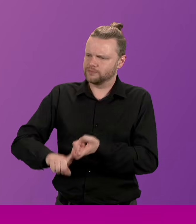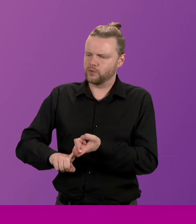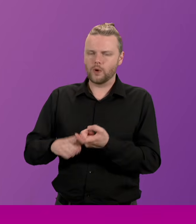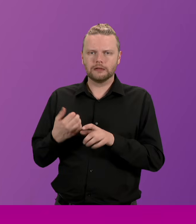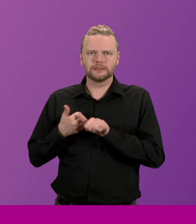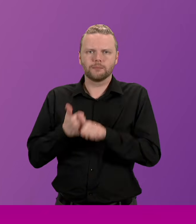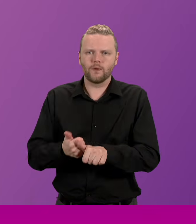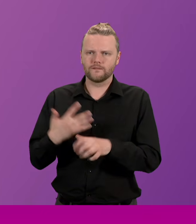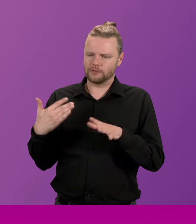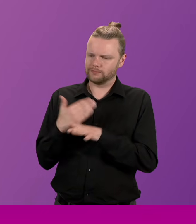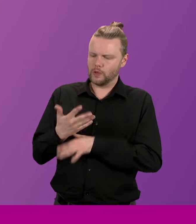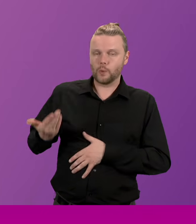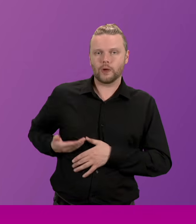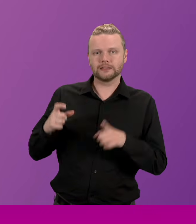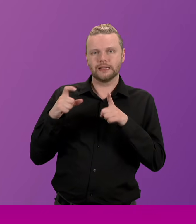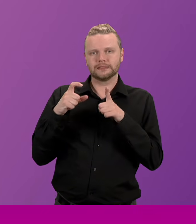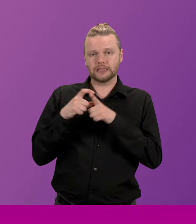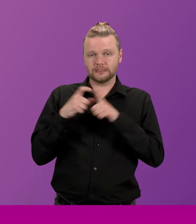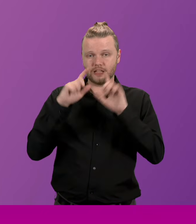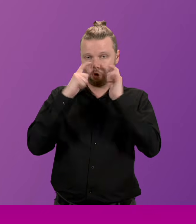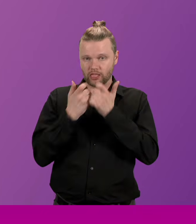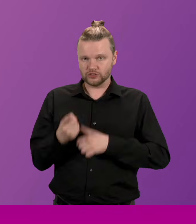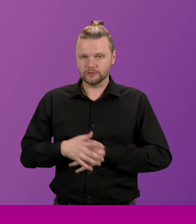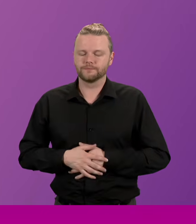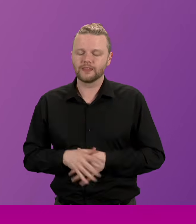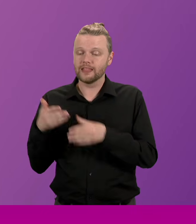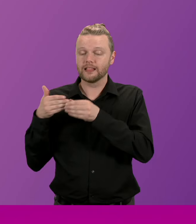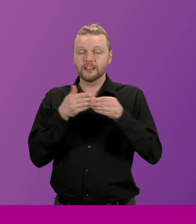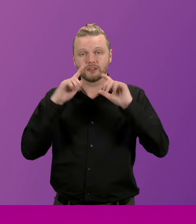capital works at Dundee and Angus College. The college leadership has waited for years